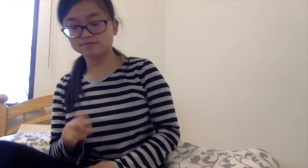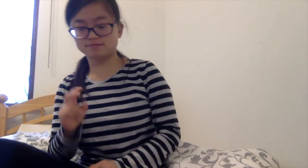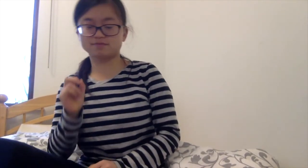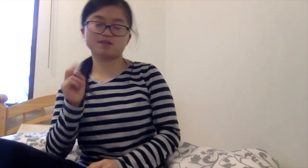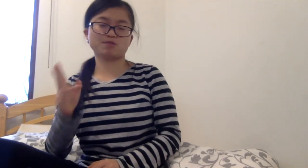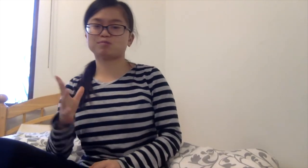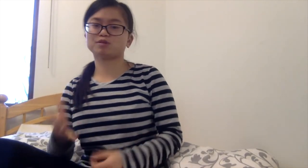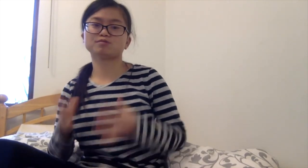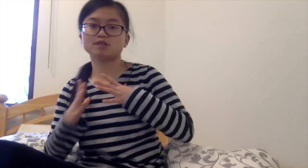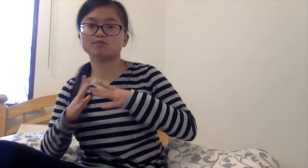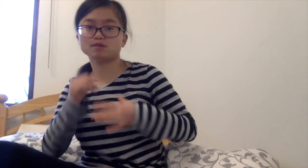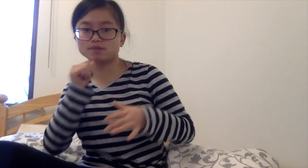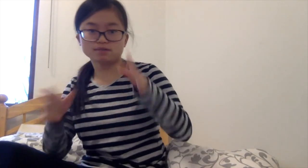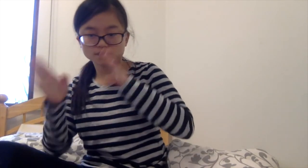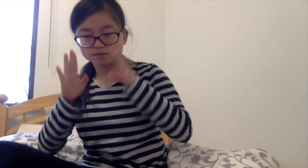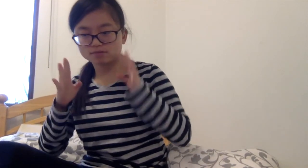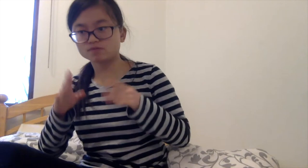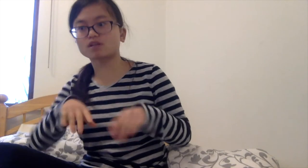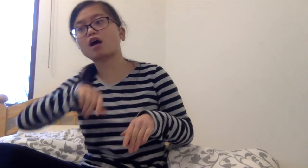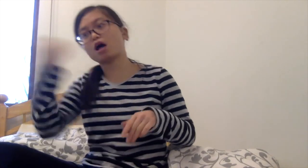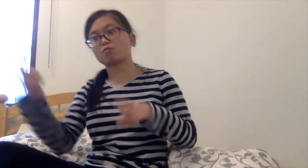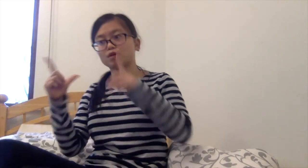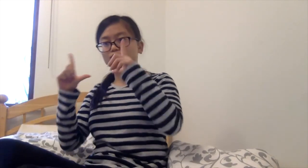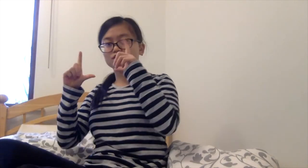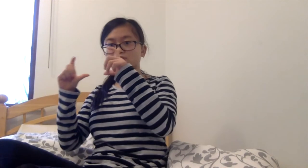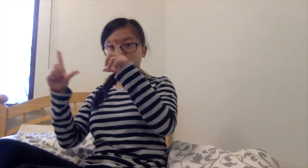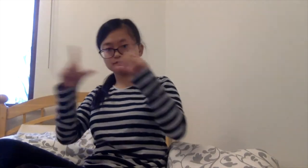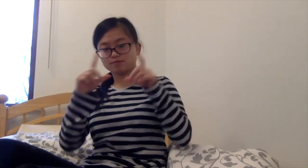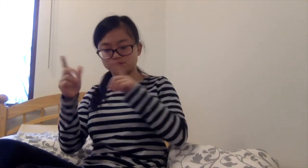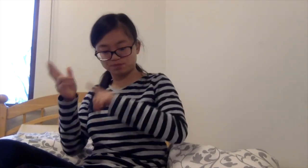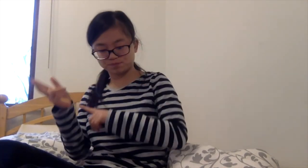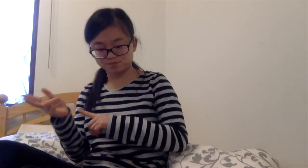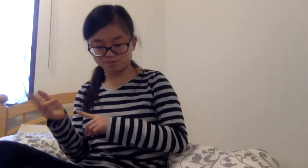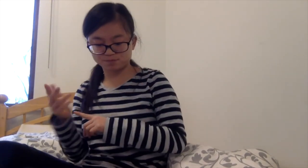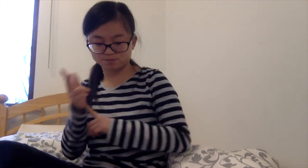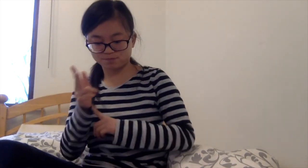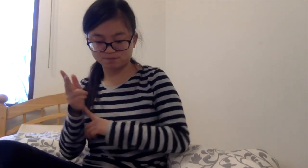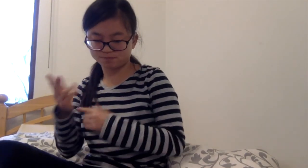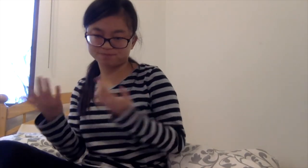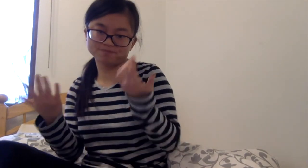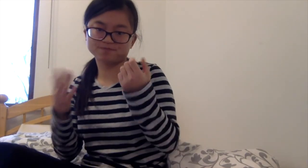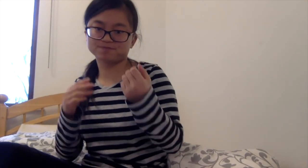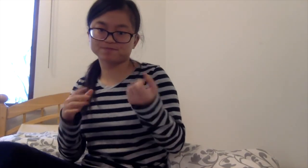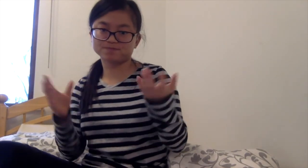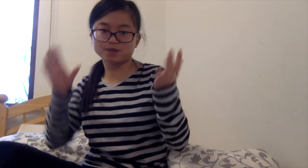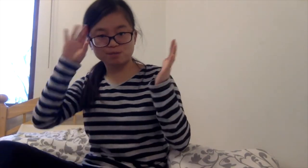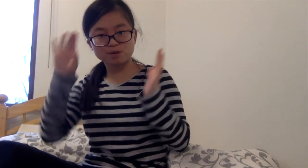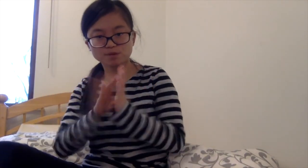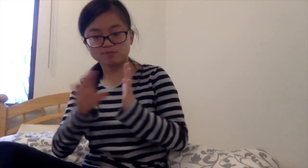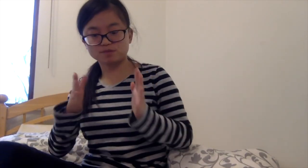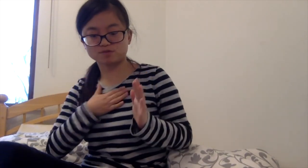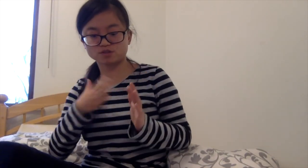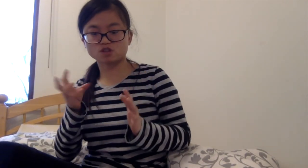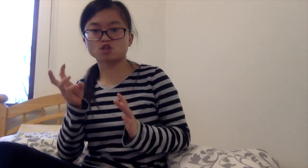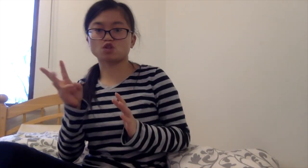It's okay fine don't worry about it another film video my own picture